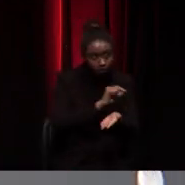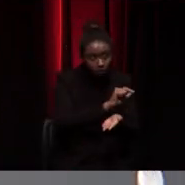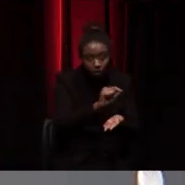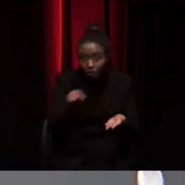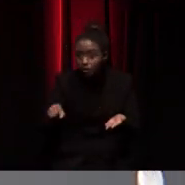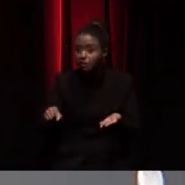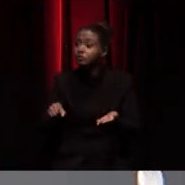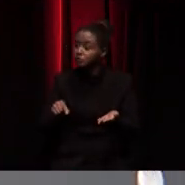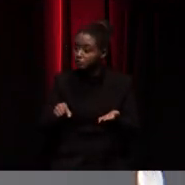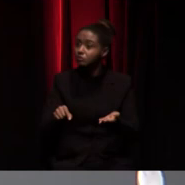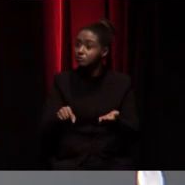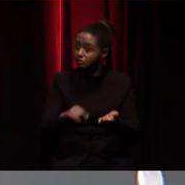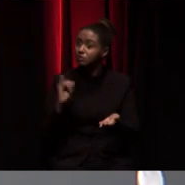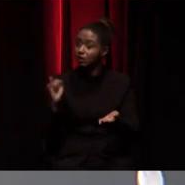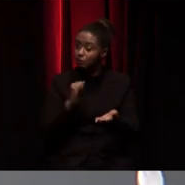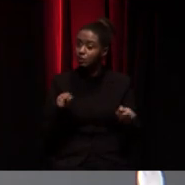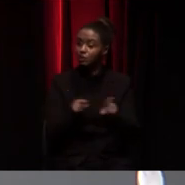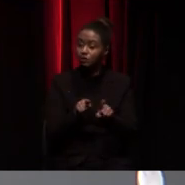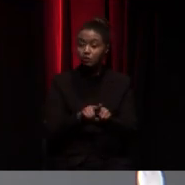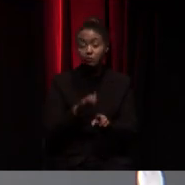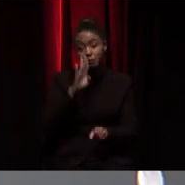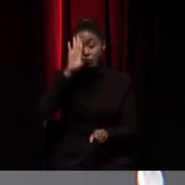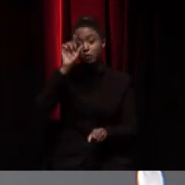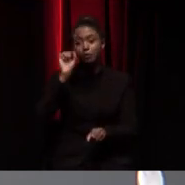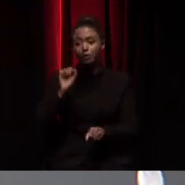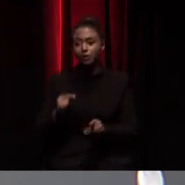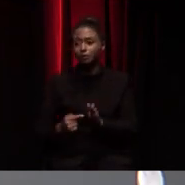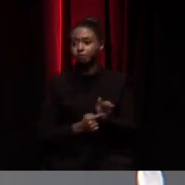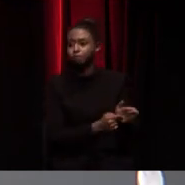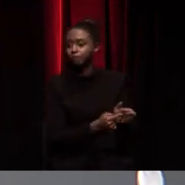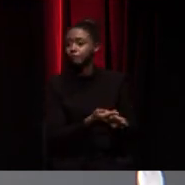And, especially, to denounce, as I said in the beginning.